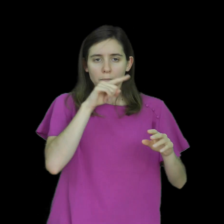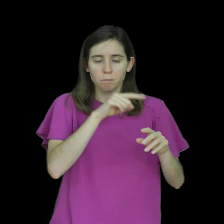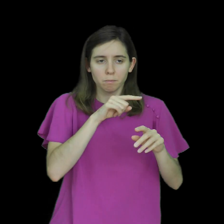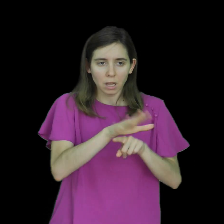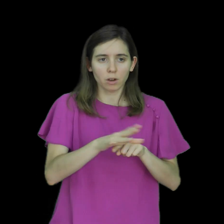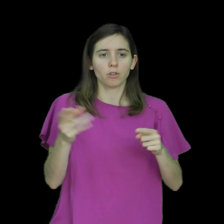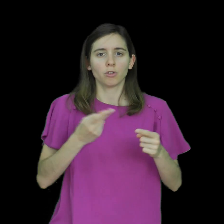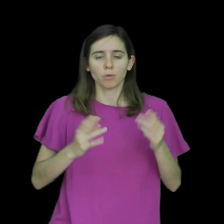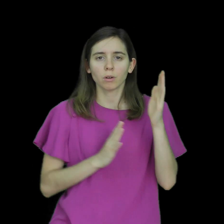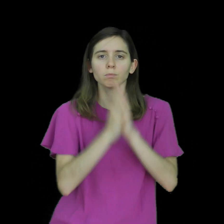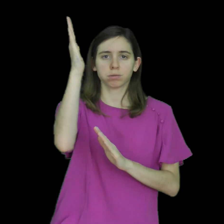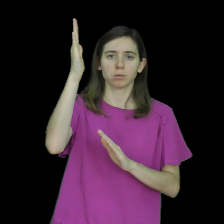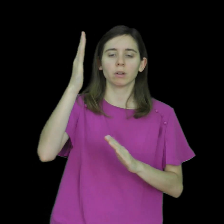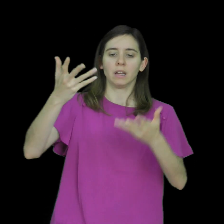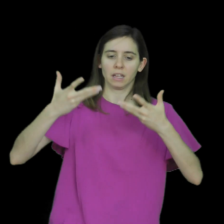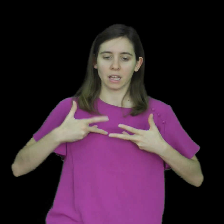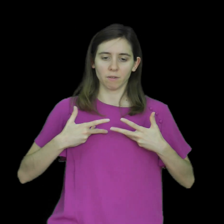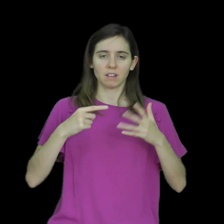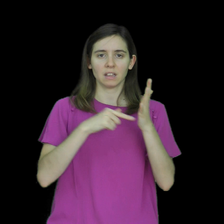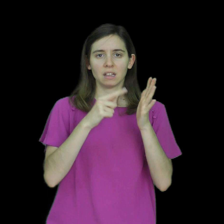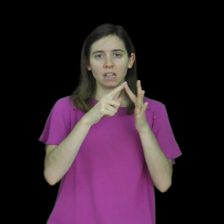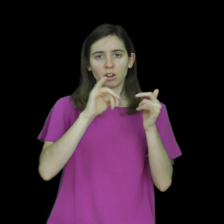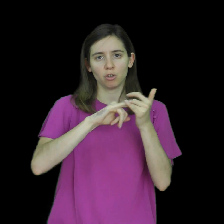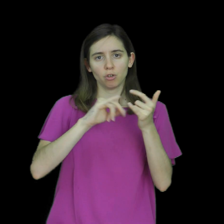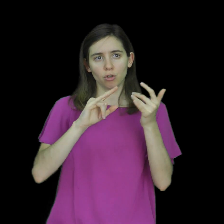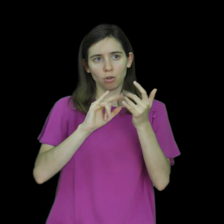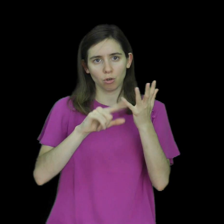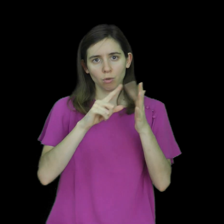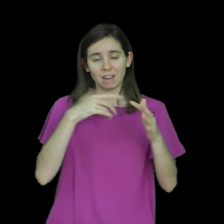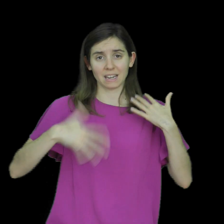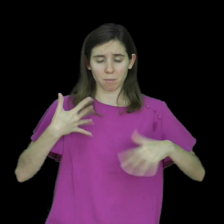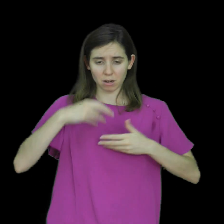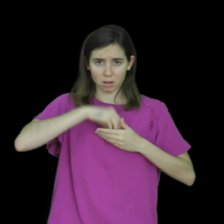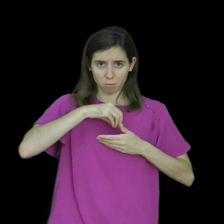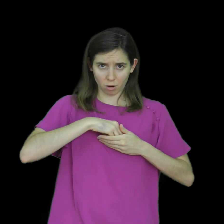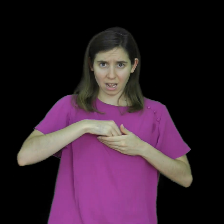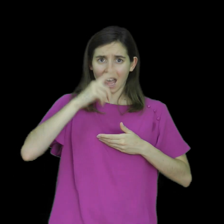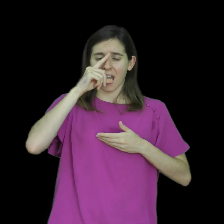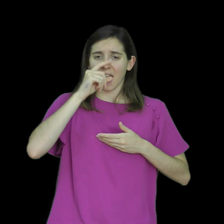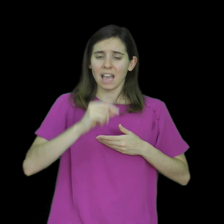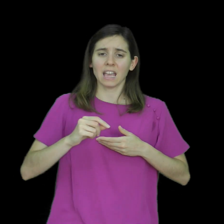throughout the body. You can minimise these sugar spikes by moving your body